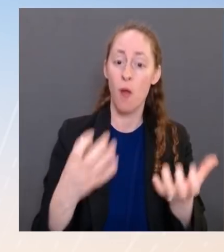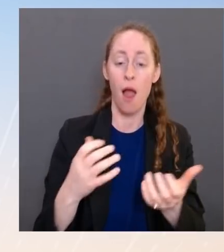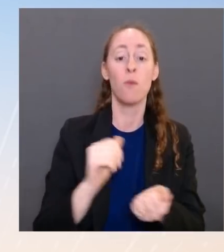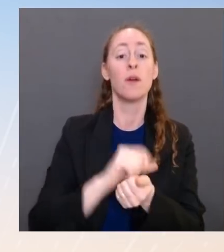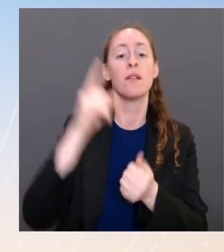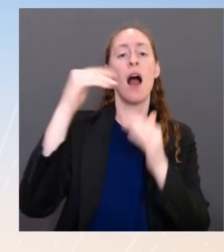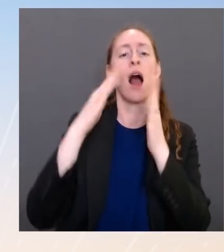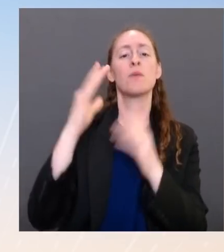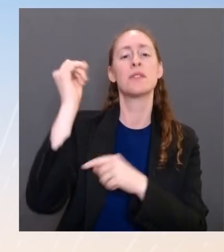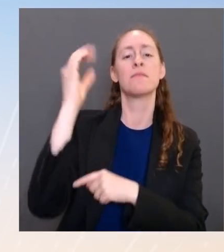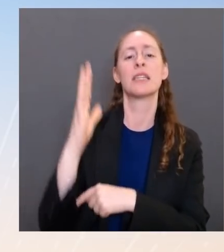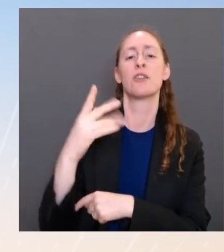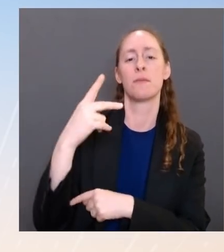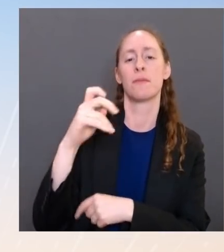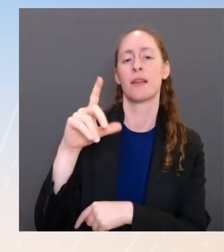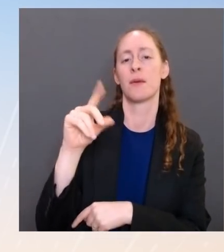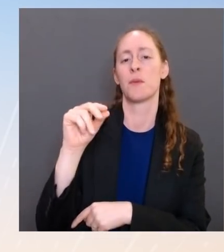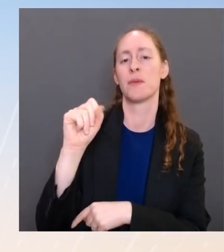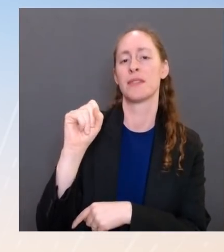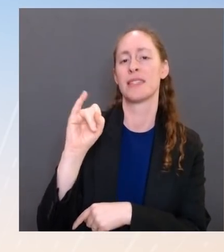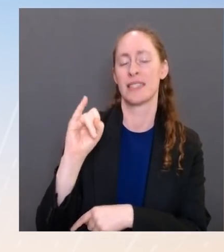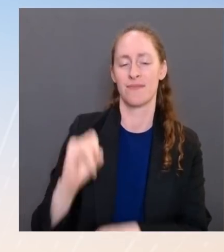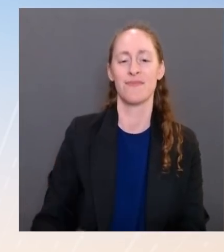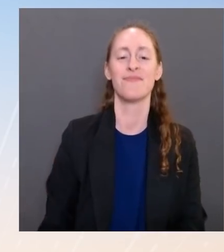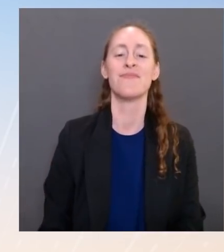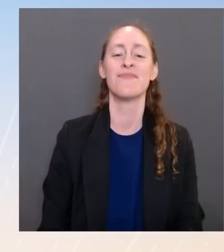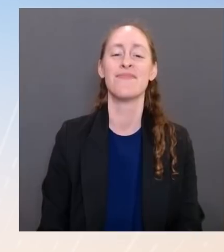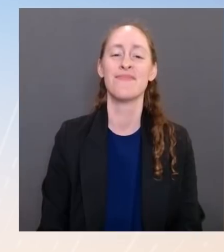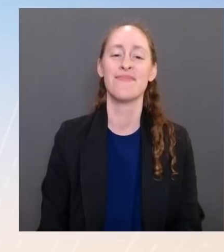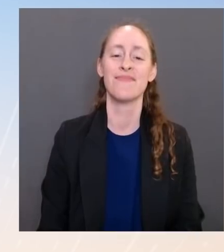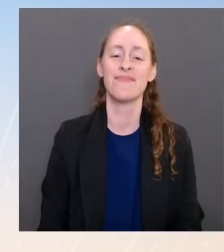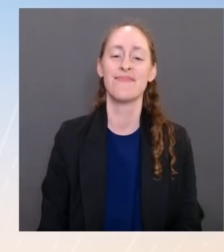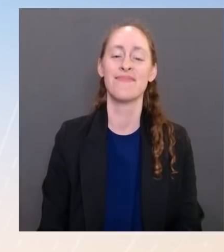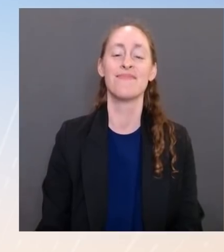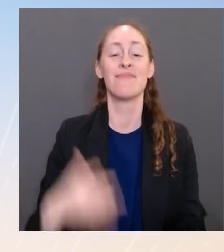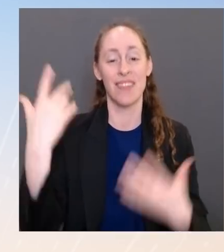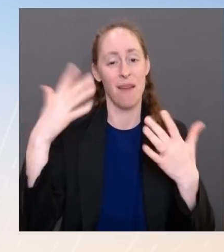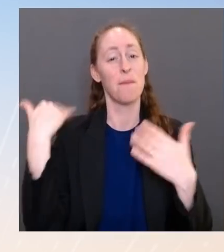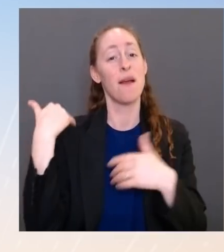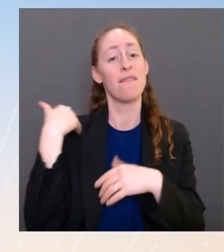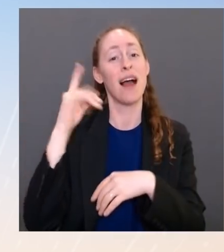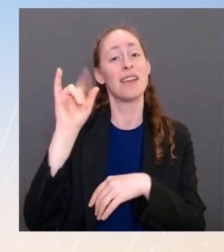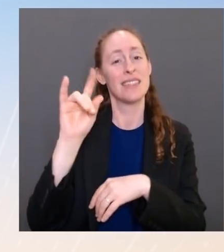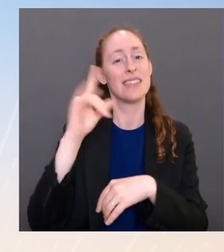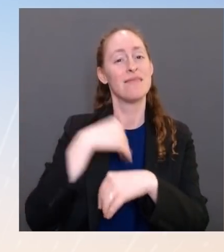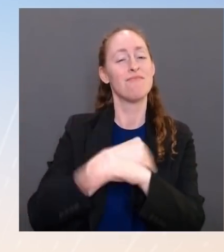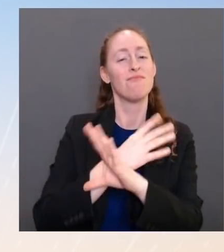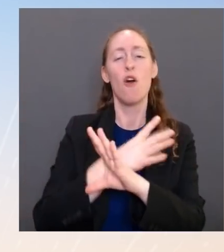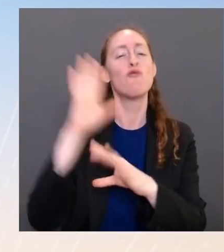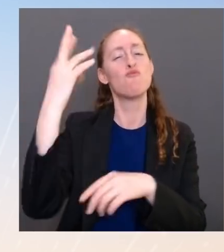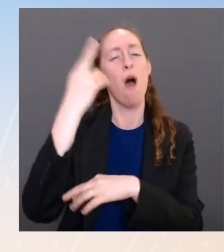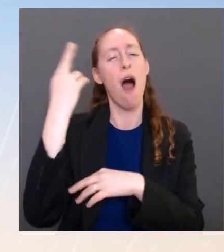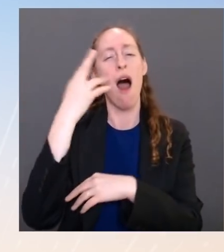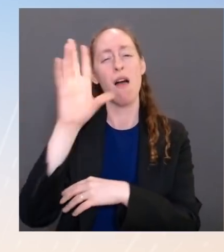a more thorough account of their time in Ukraine, in person, after they returned to the United States. So this is an opportunity to do exactly that.